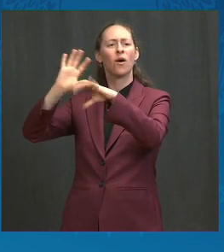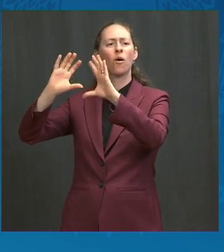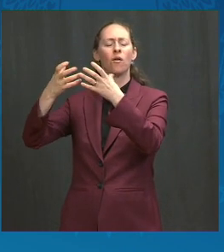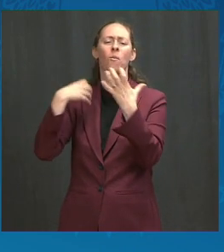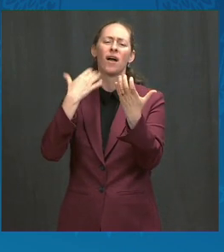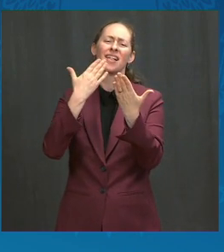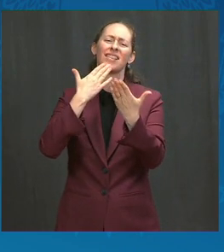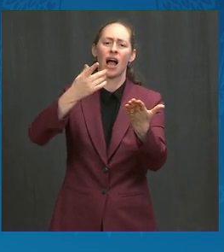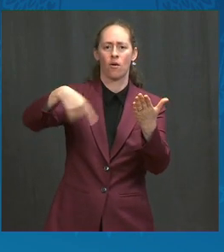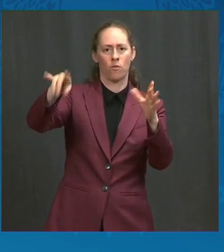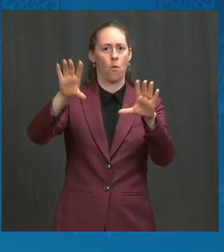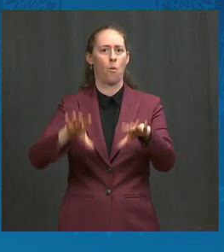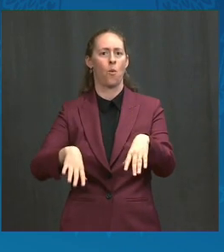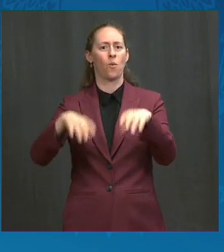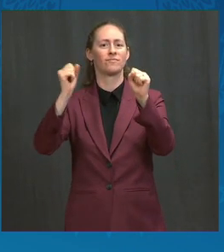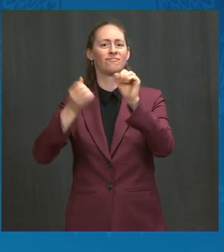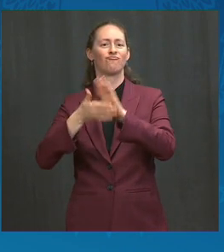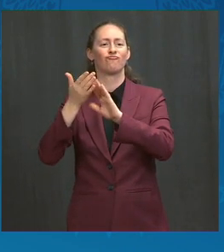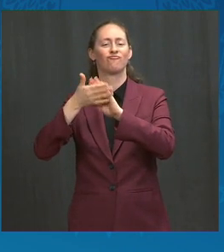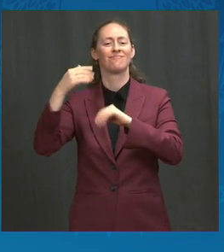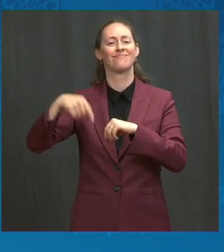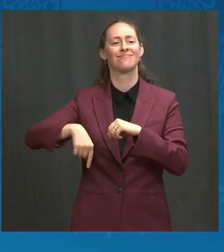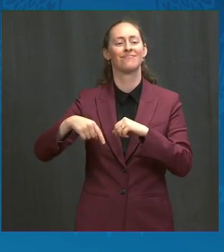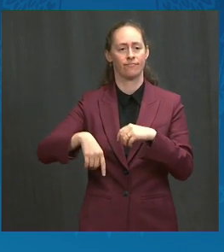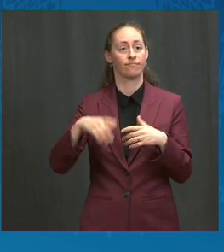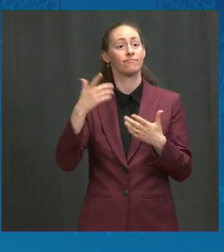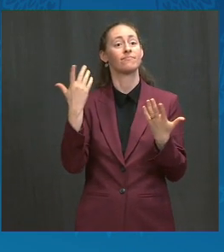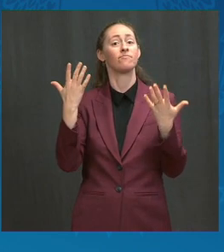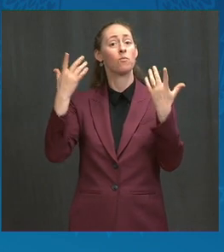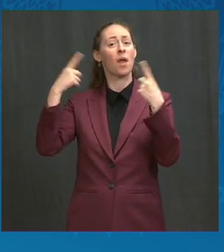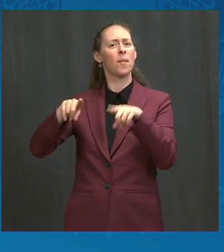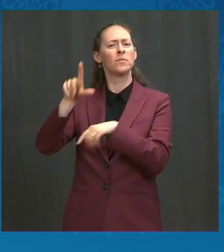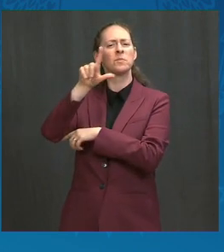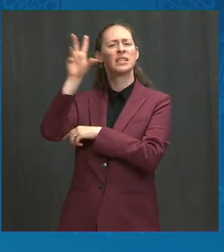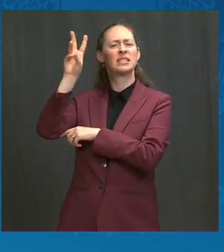26 years ago, government and civil society leaders